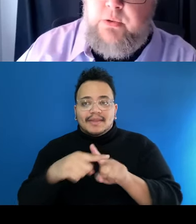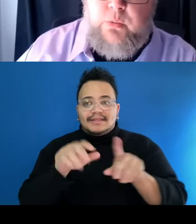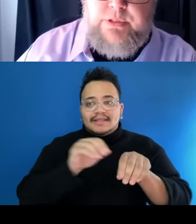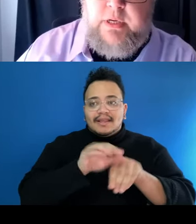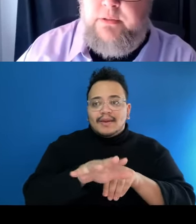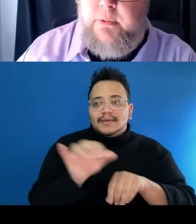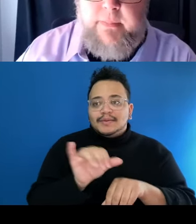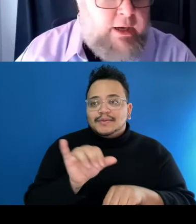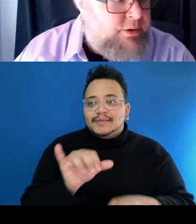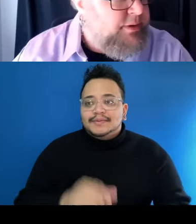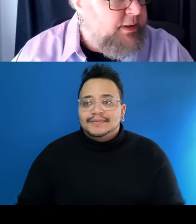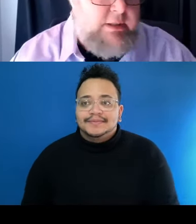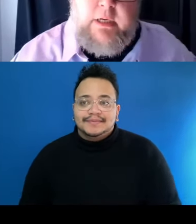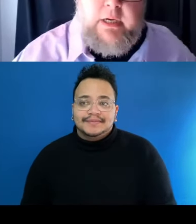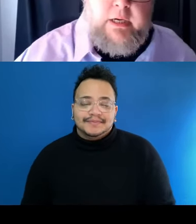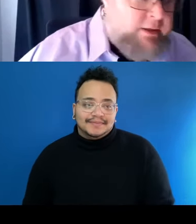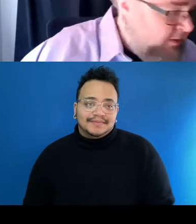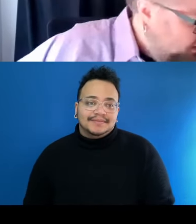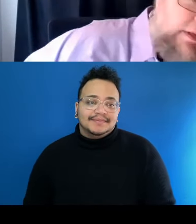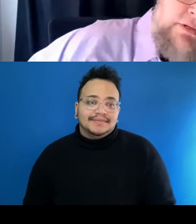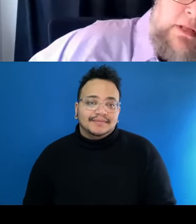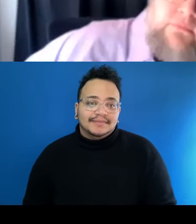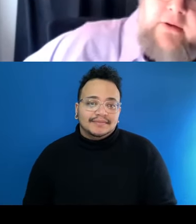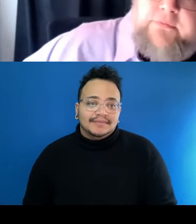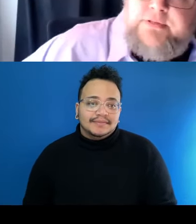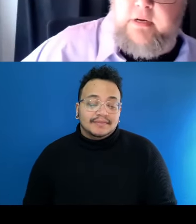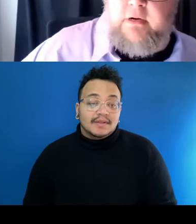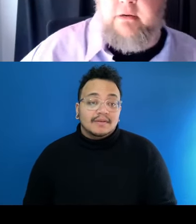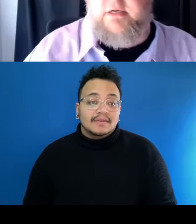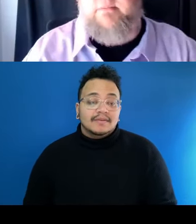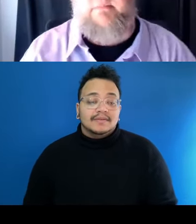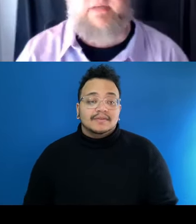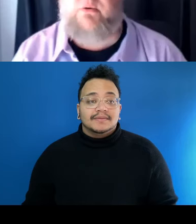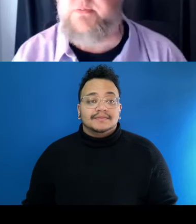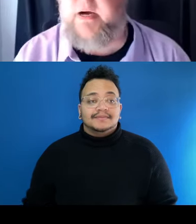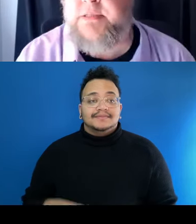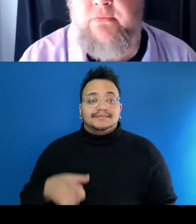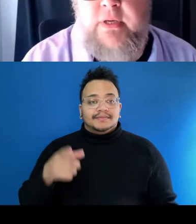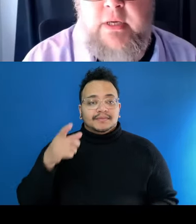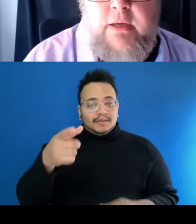So, we talked a little bit about the legislative efforts that are not always positive.